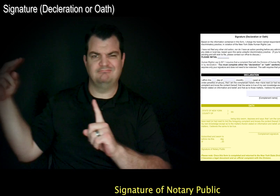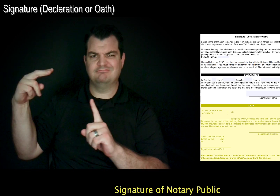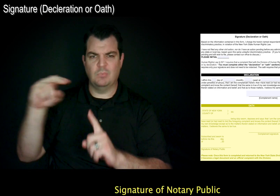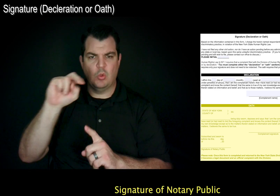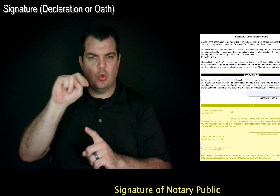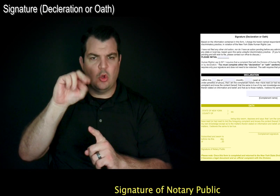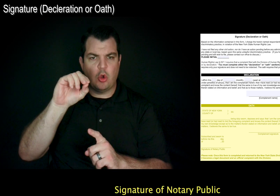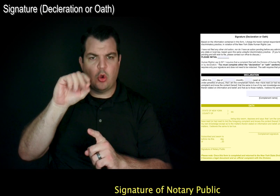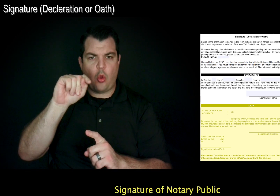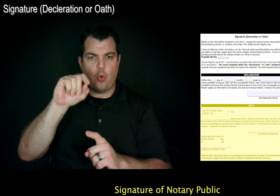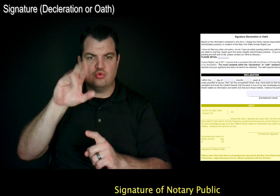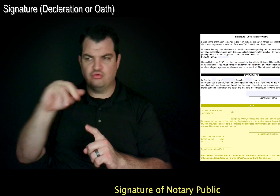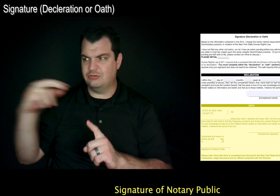Signature of Notary Public